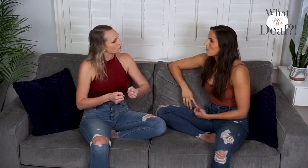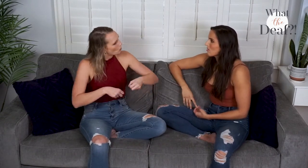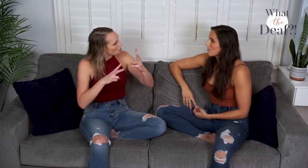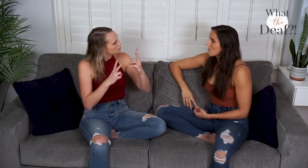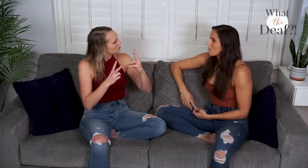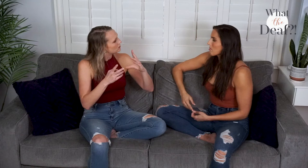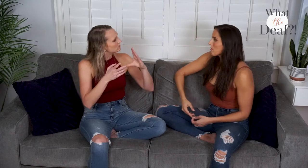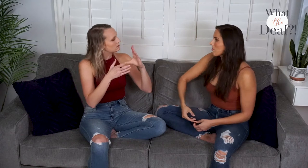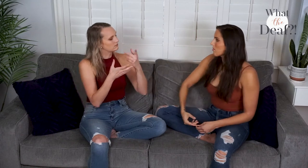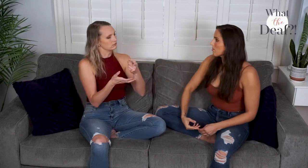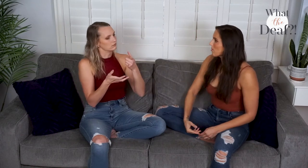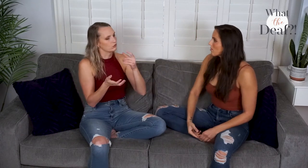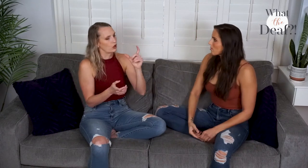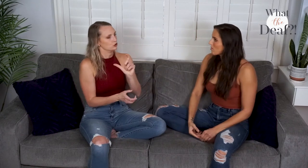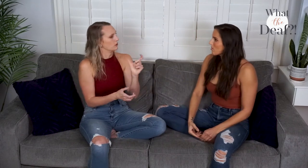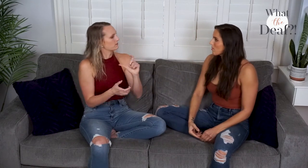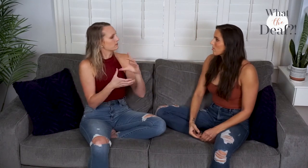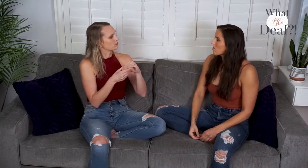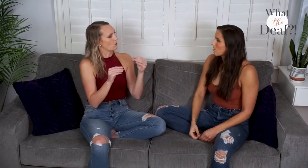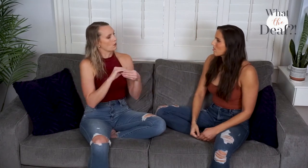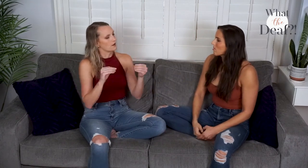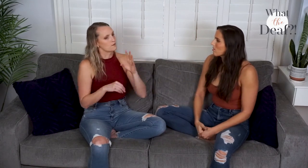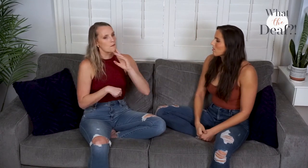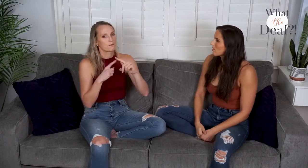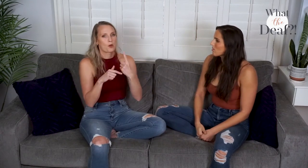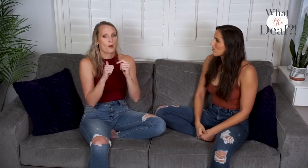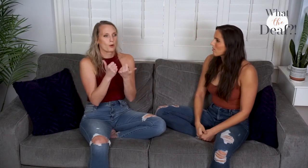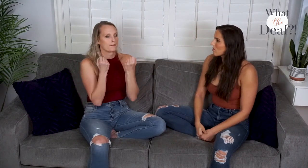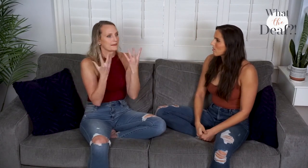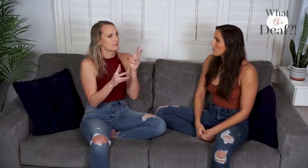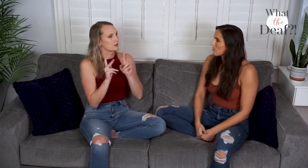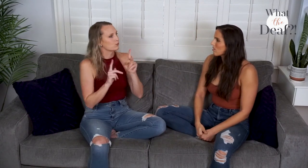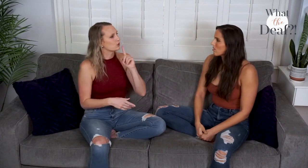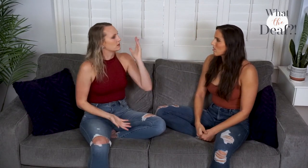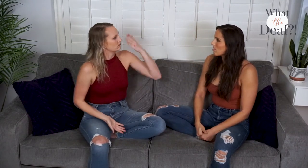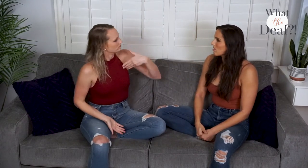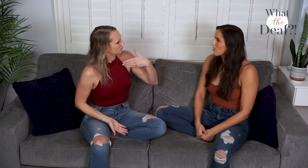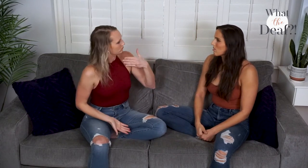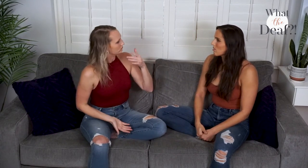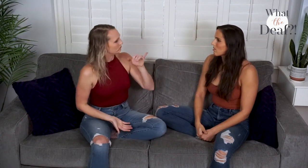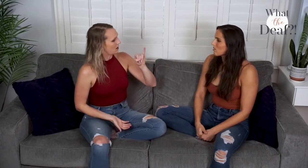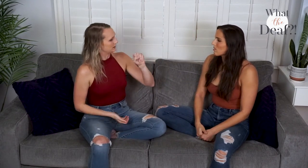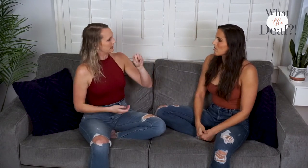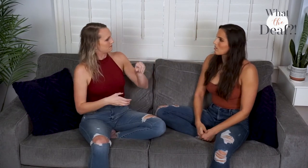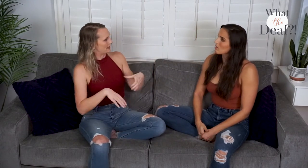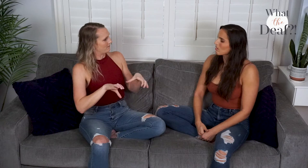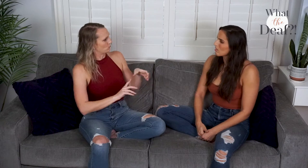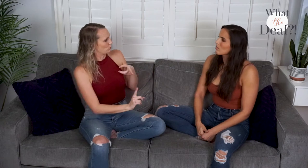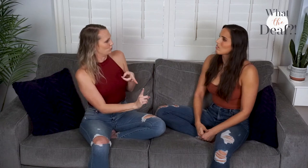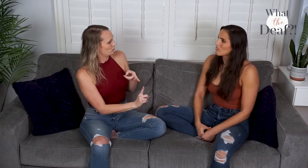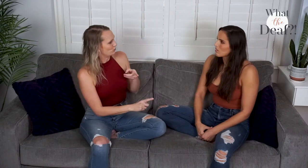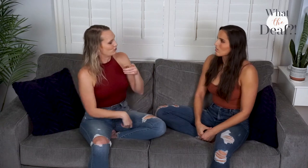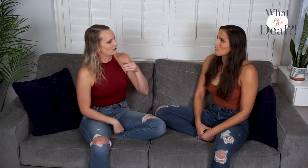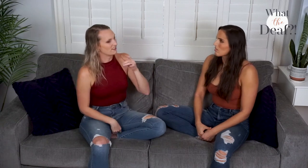she had posted an Instagram video and she talked about how a lot of people overlook -ism behaviors.